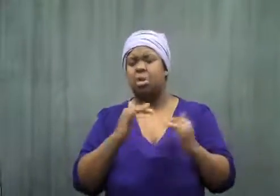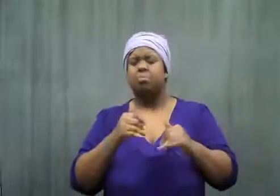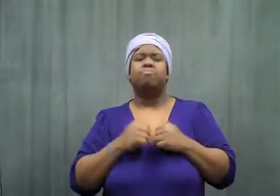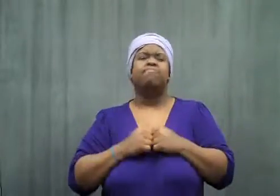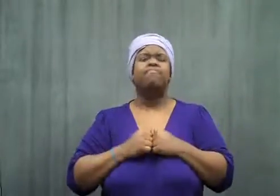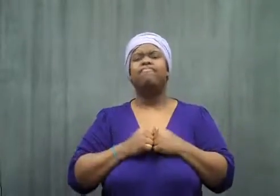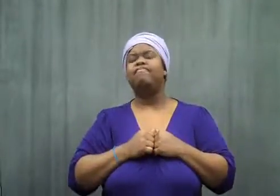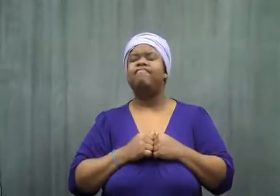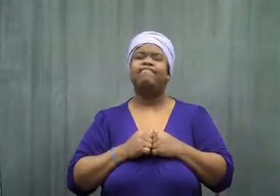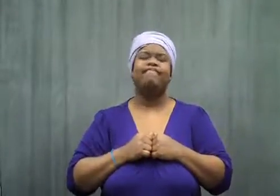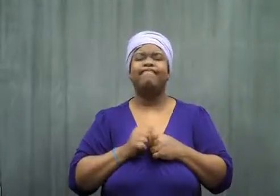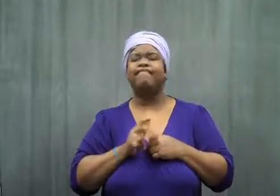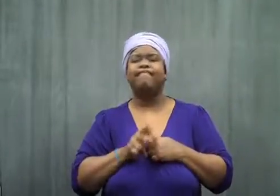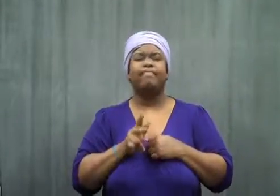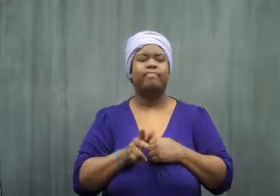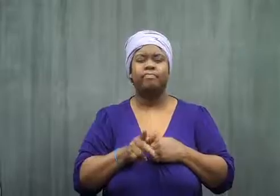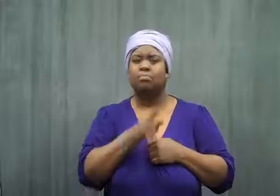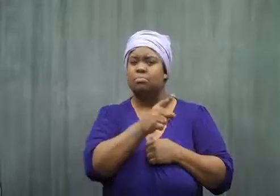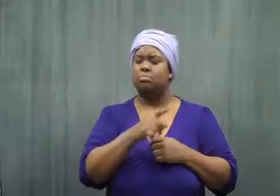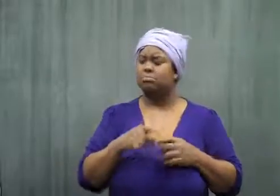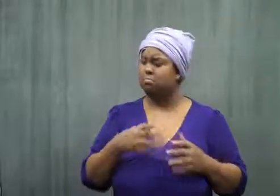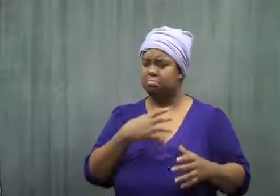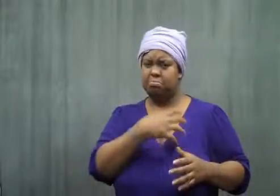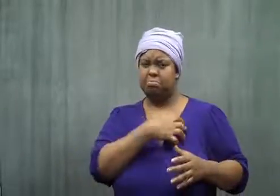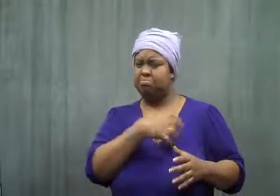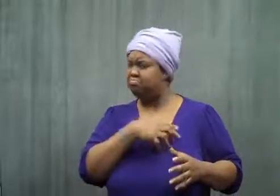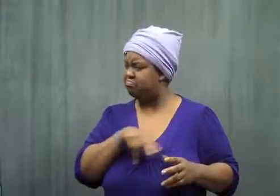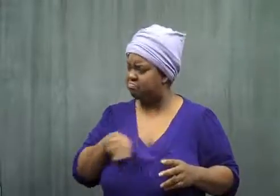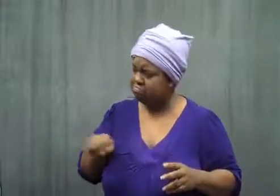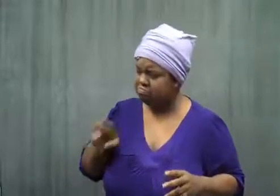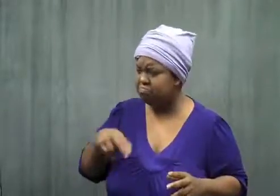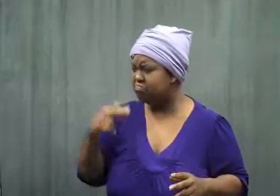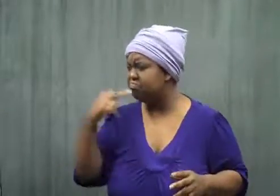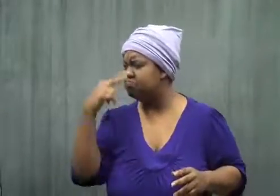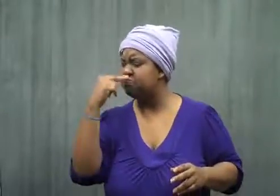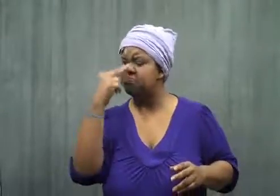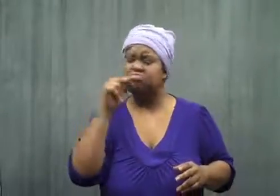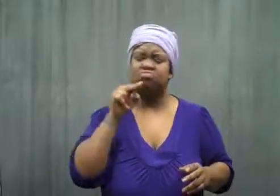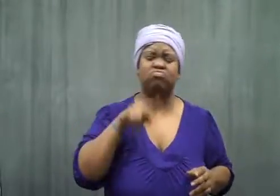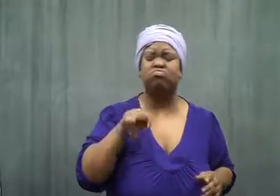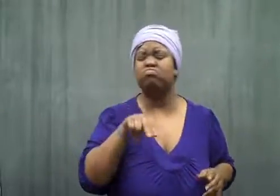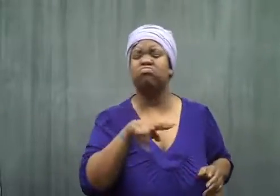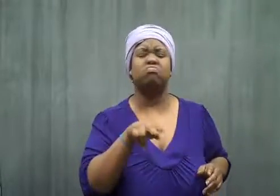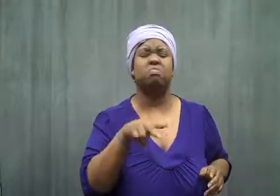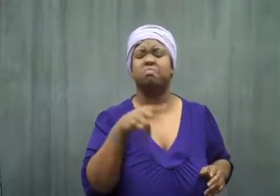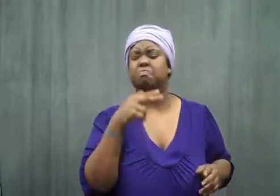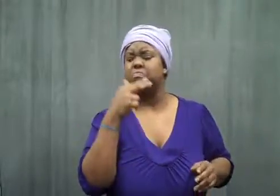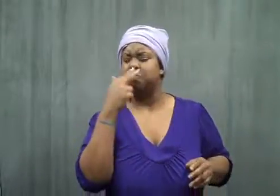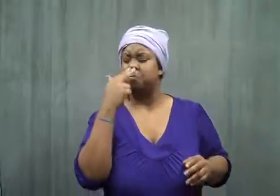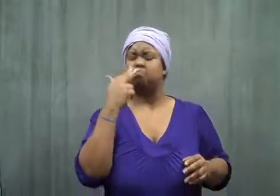The customs officer looked us over and thought there was something not quite right.